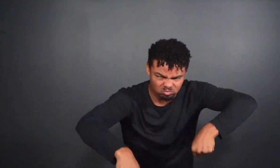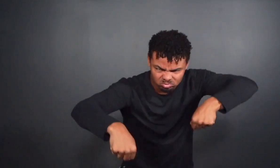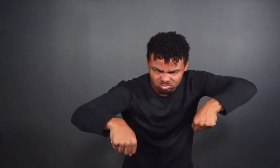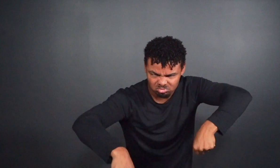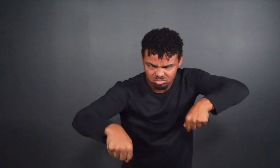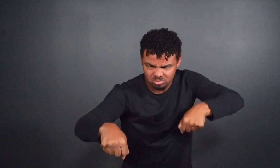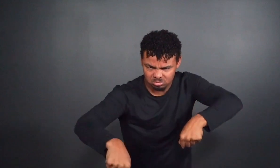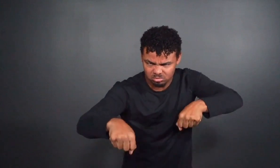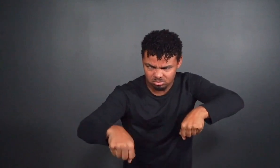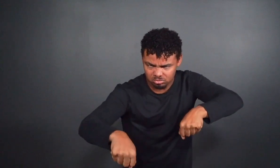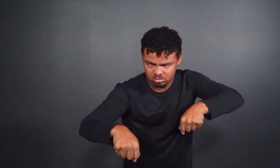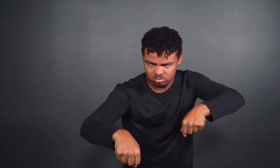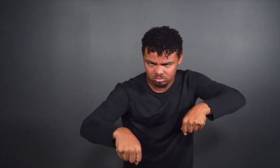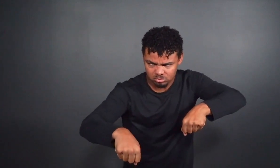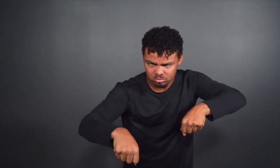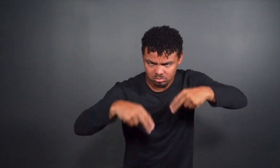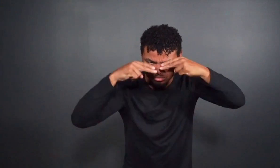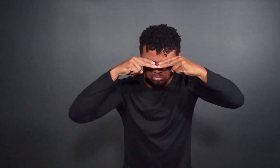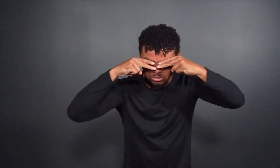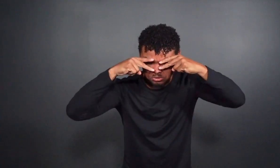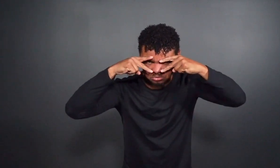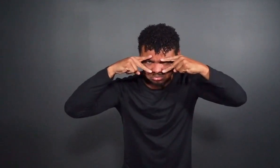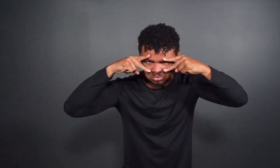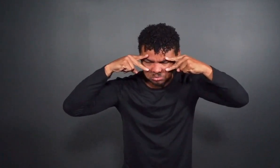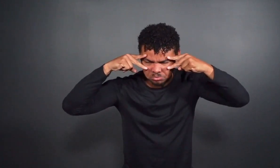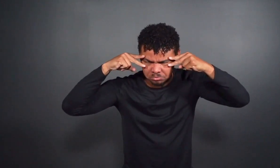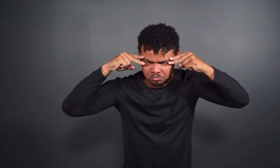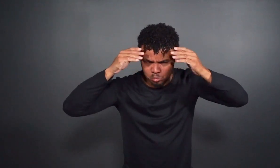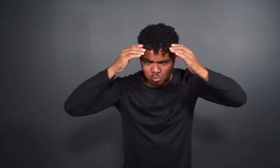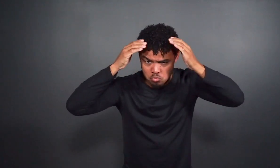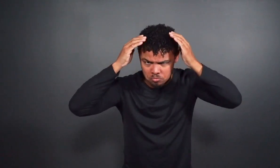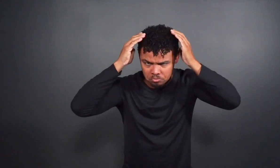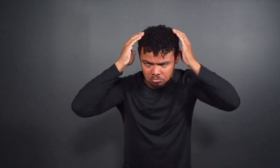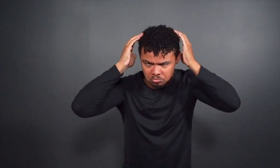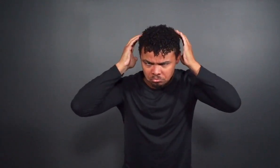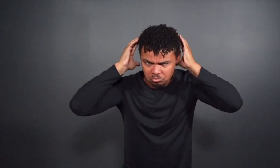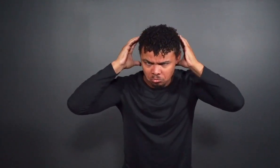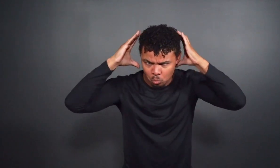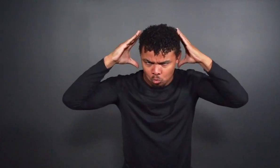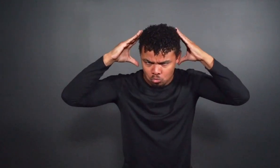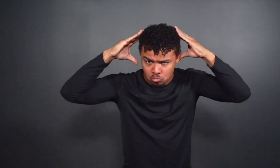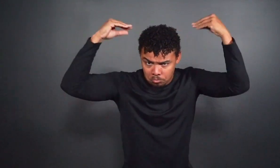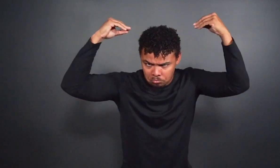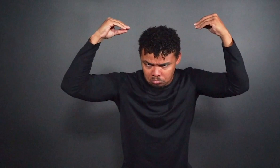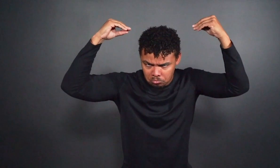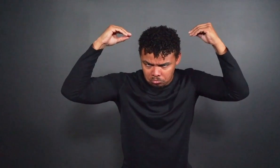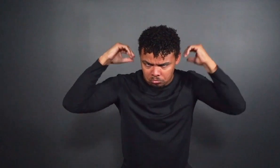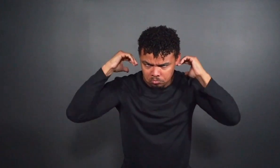SUBJECT is now a tiger, with bands of color around the eyes, long, pointed ears,